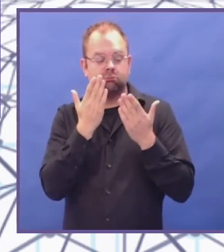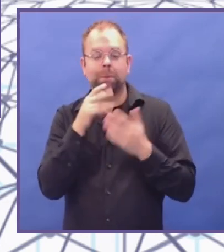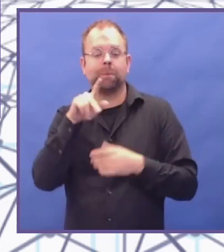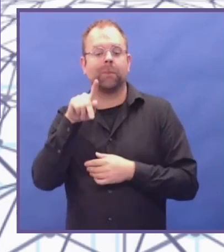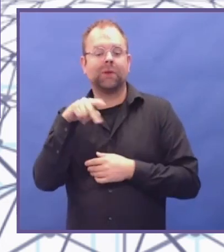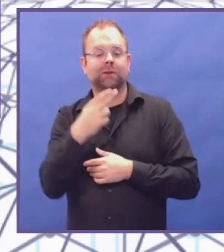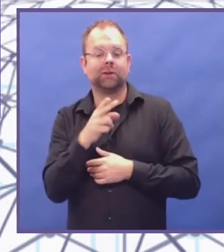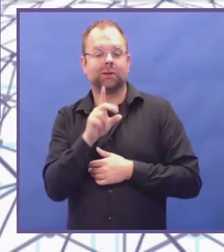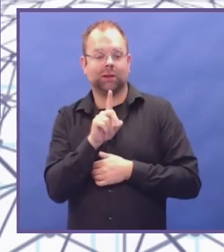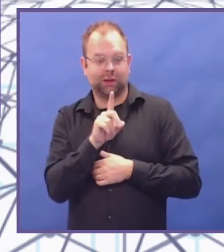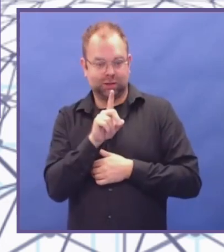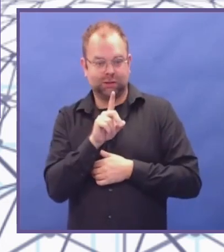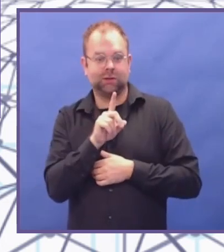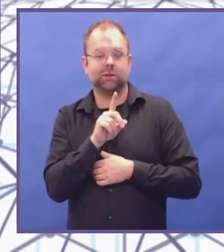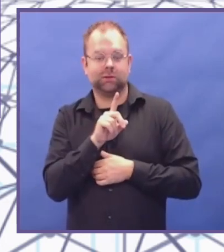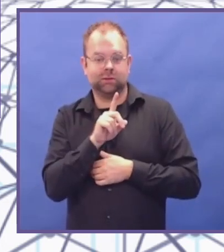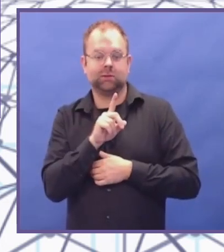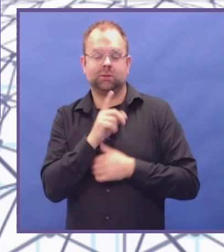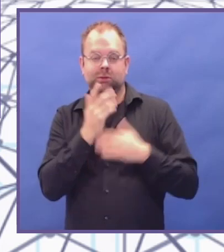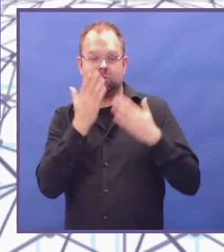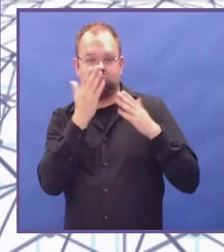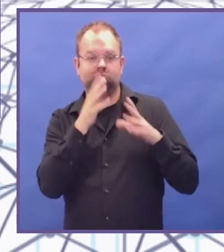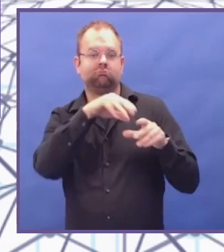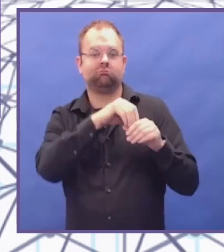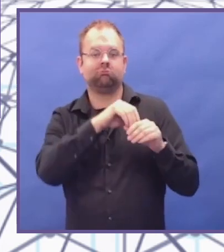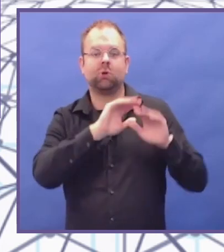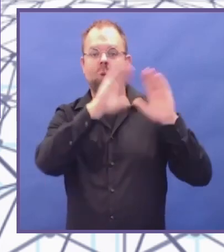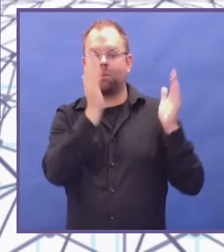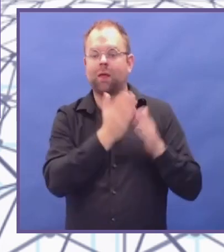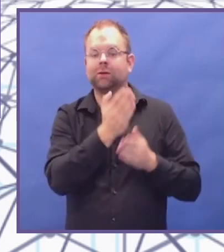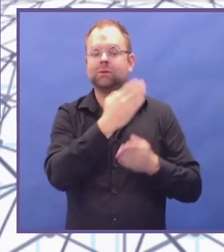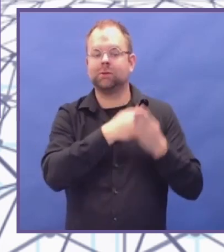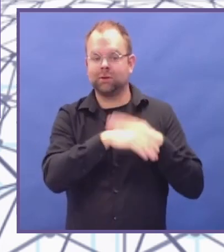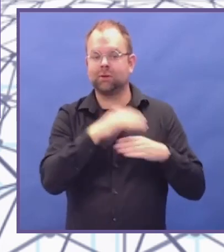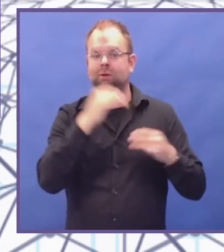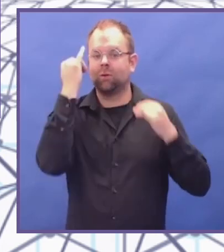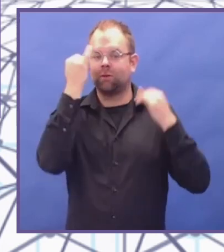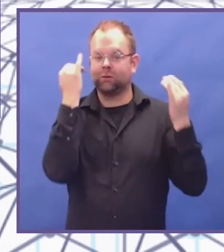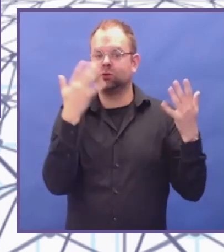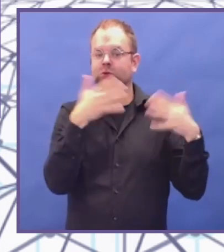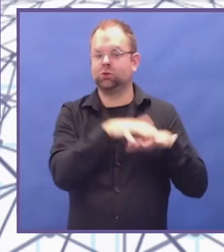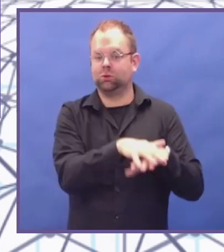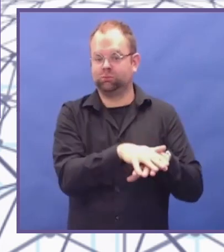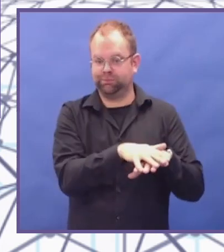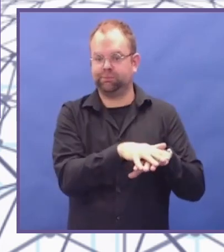data scientist, so I'm going to be talking about the innovative ways that we can use at data.